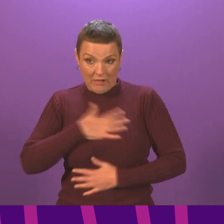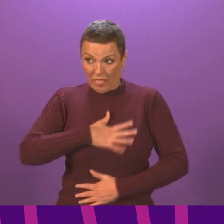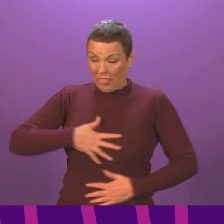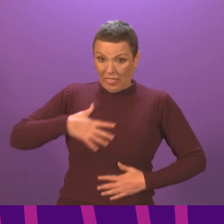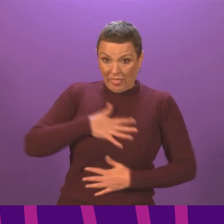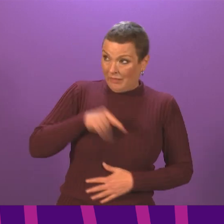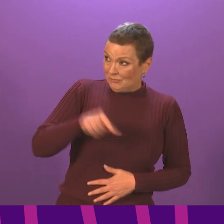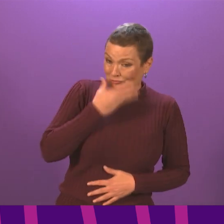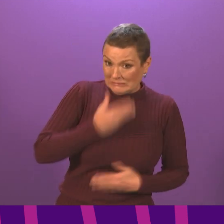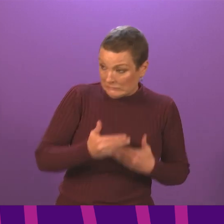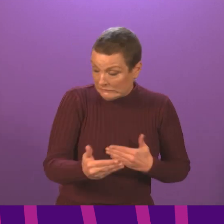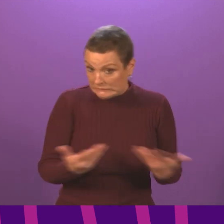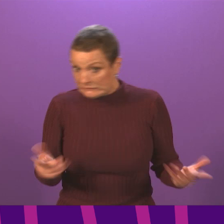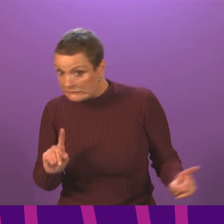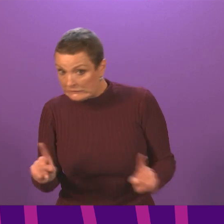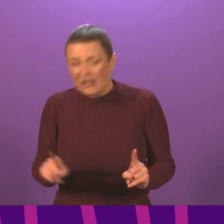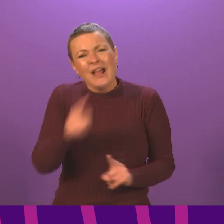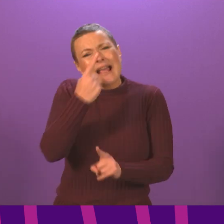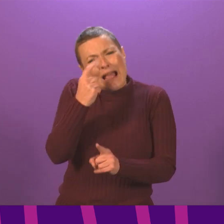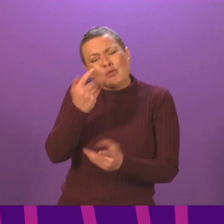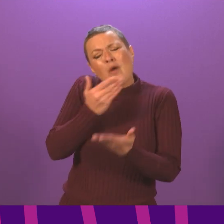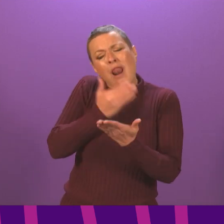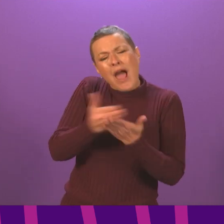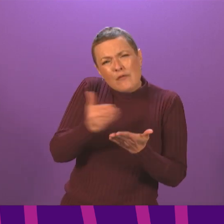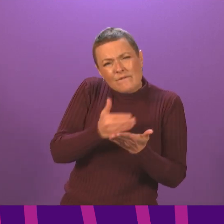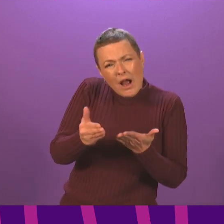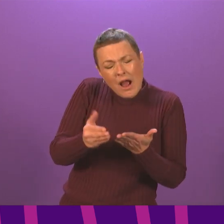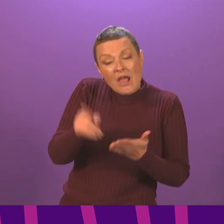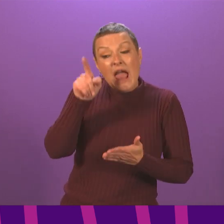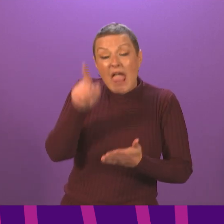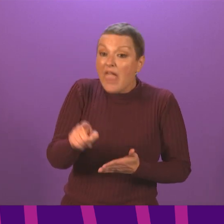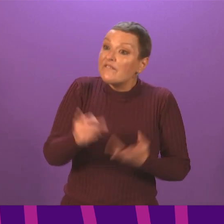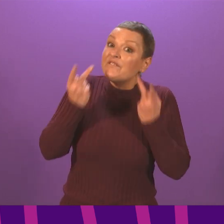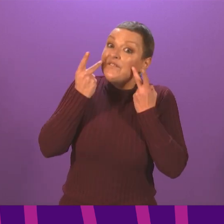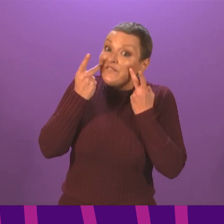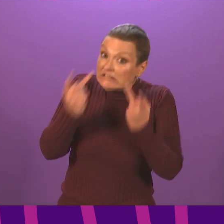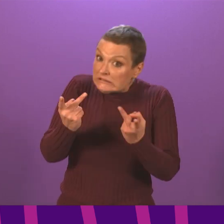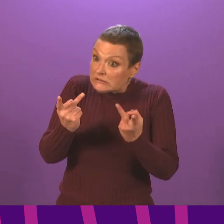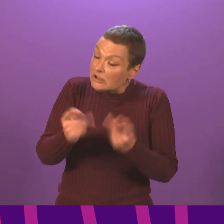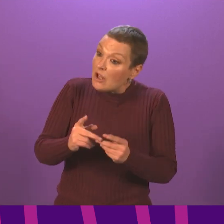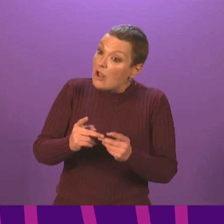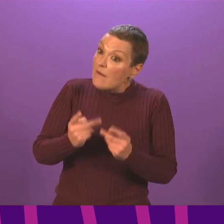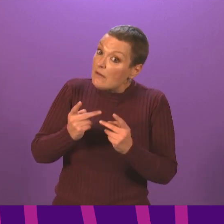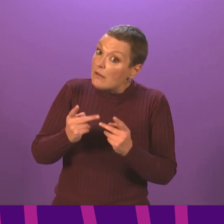which the cabinet secretary acknowledged, will she clarify whether designated visitor testing will be mandatory in all instances?